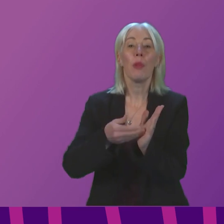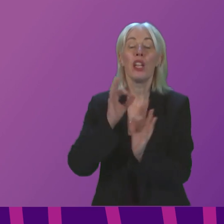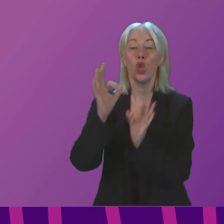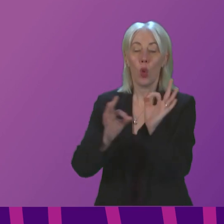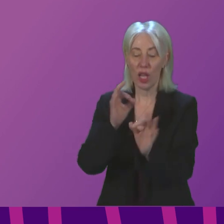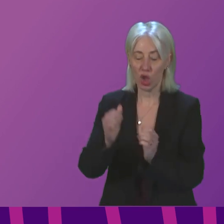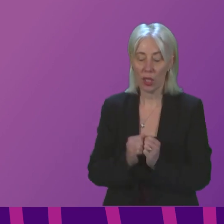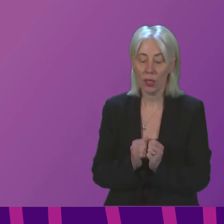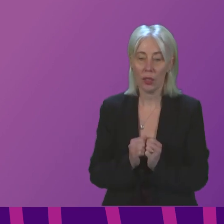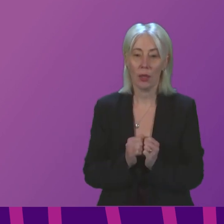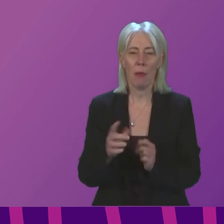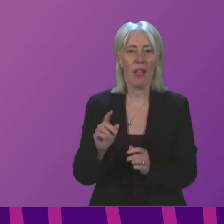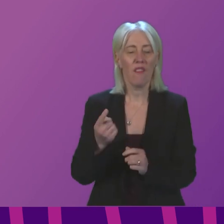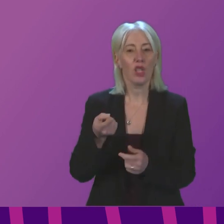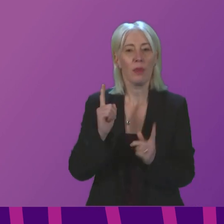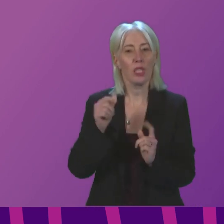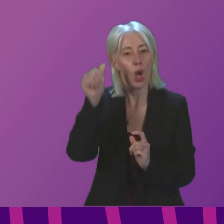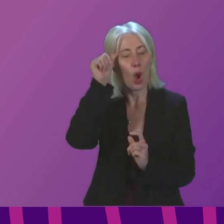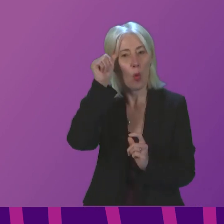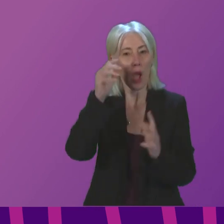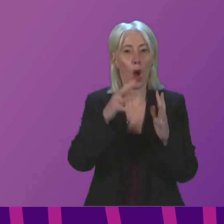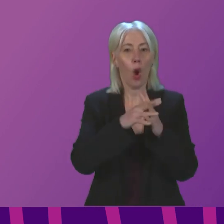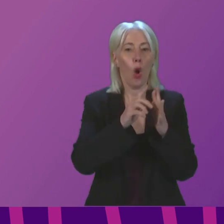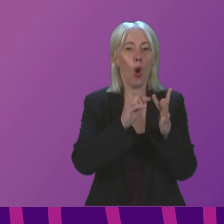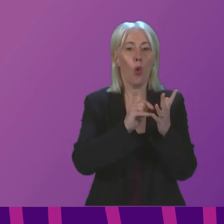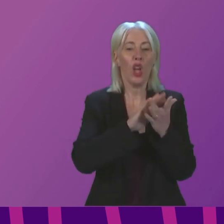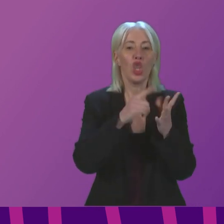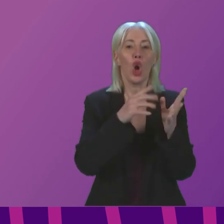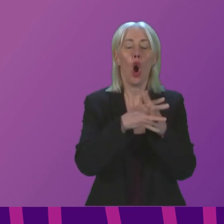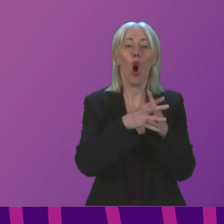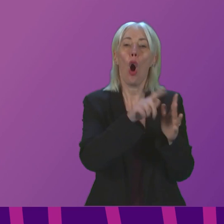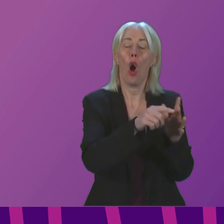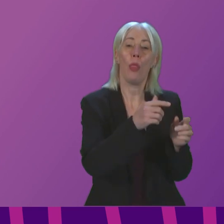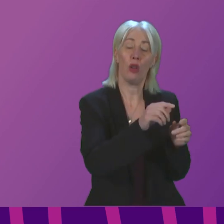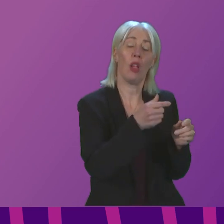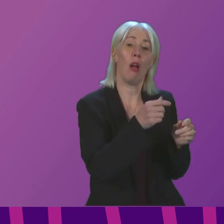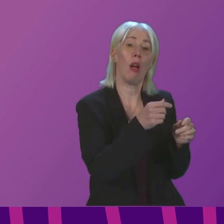The First Minister might be aware that Wishart-based, family-owned Weir & McQuiston Ltd entered